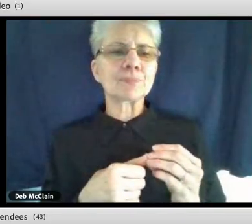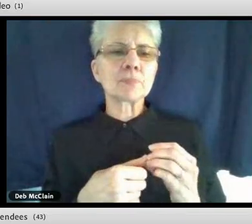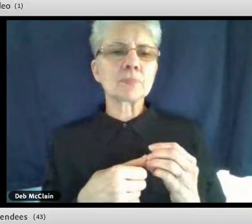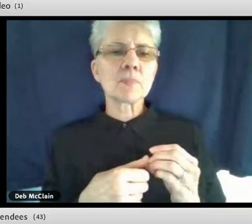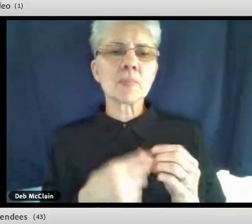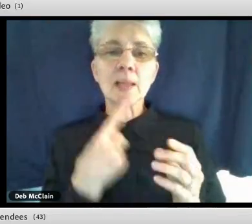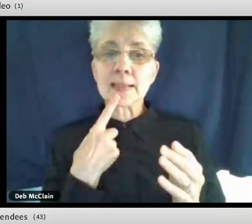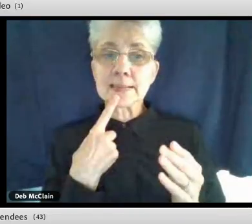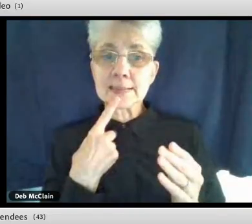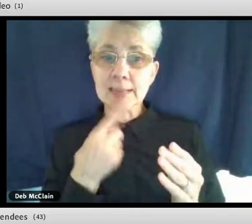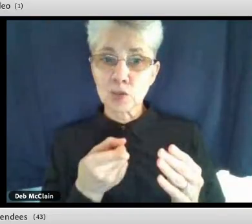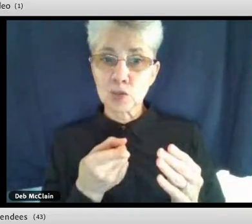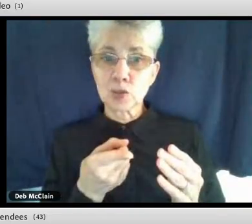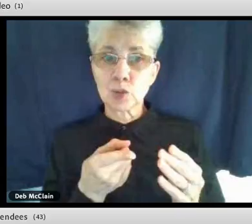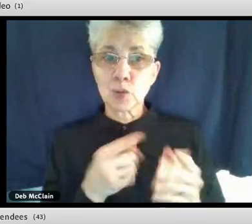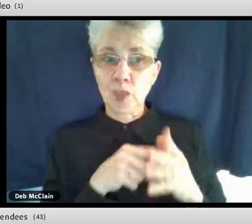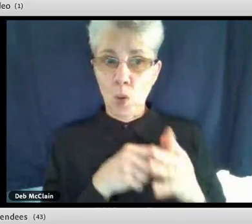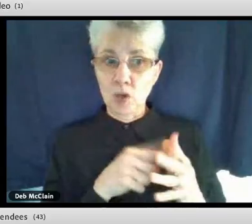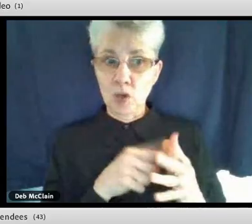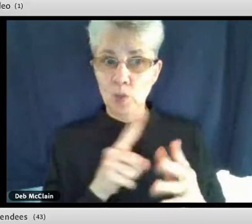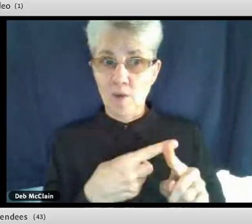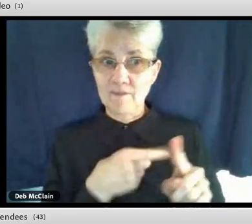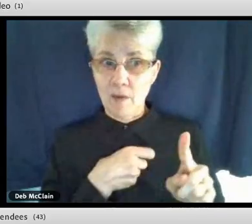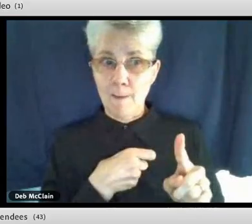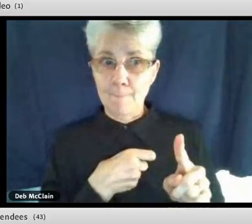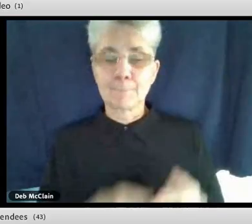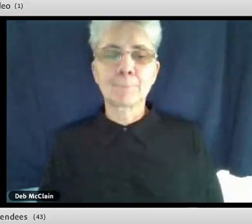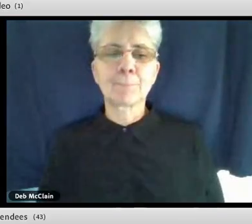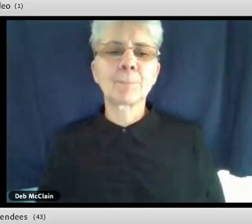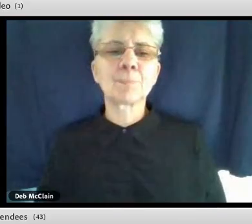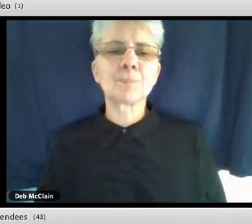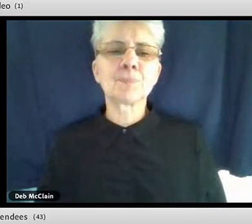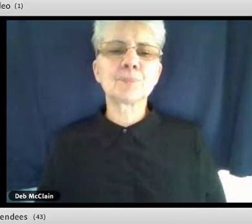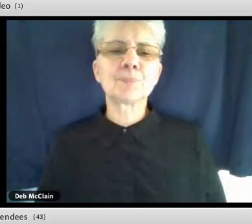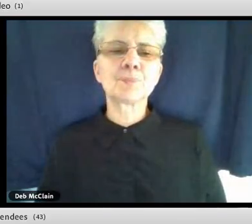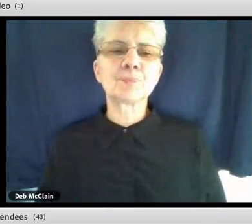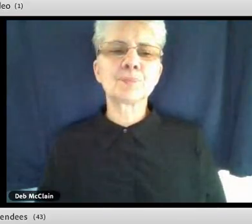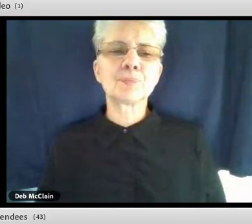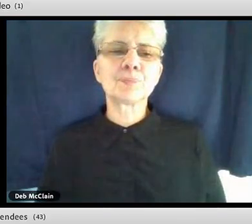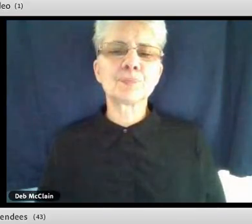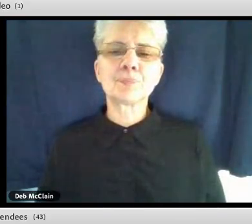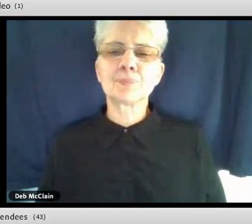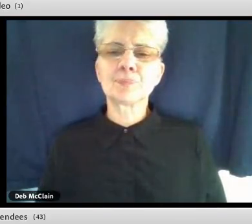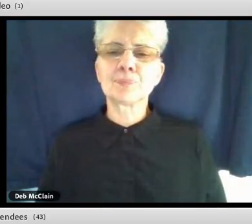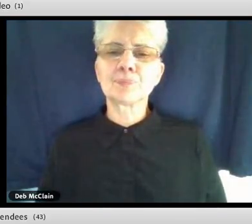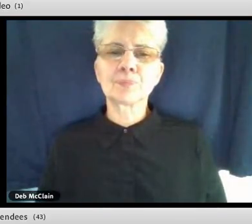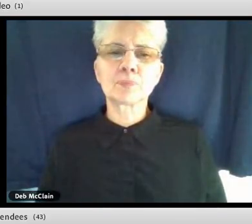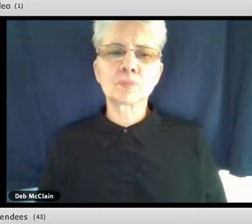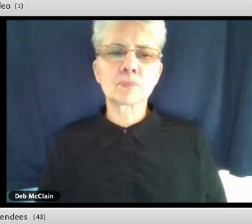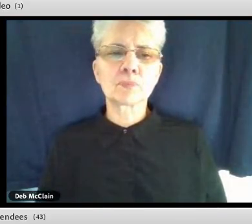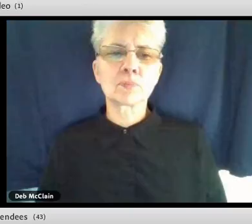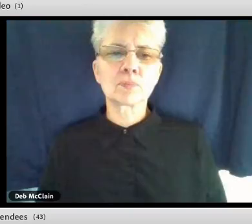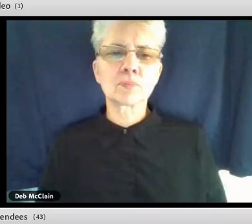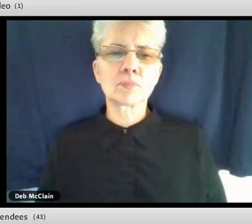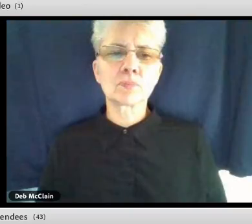and, you know, different aspects about it and why it's not true. So again, automated, very helpful,